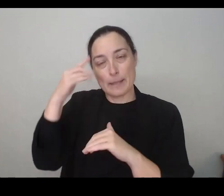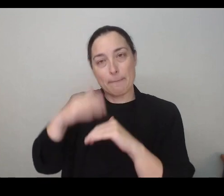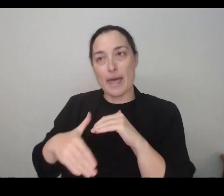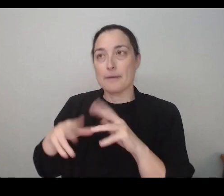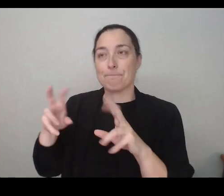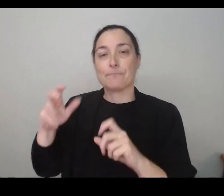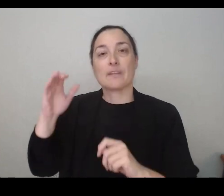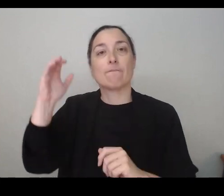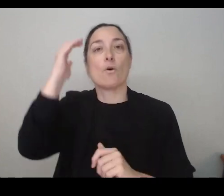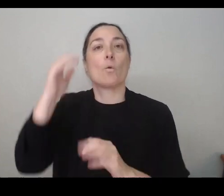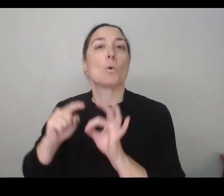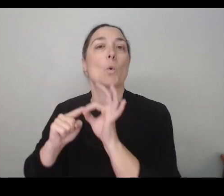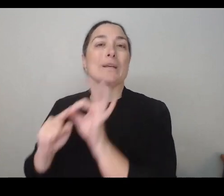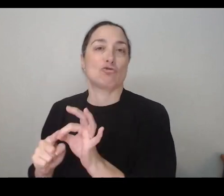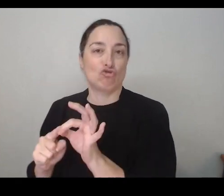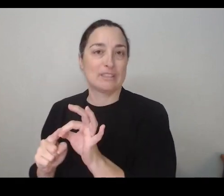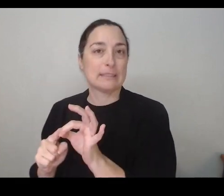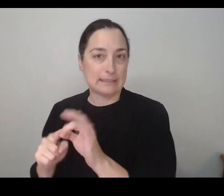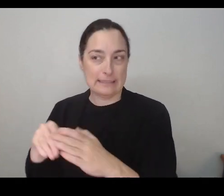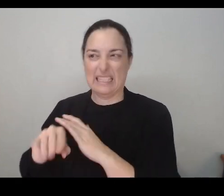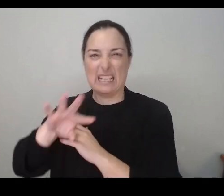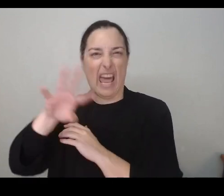And in African objects or Oceanean and so on,